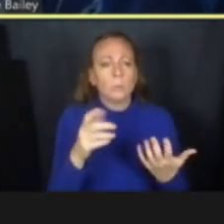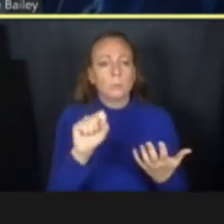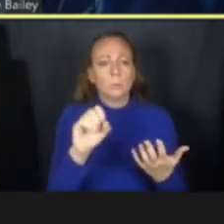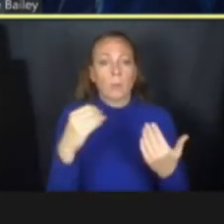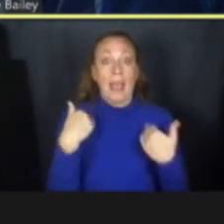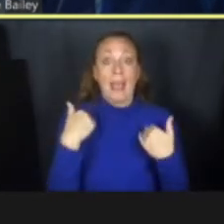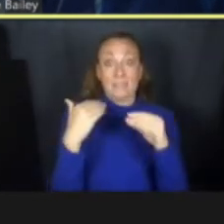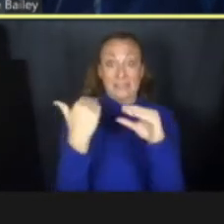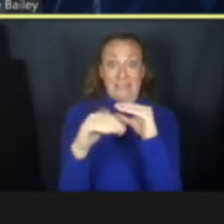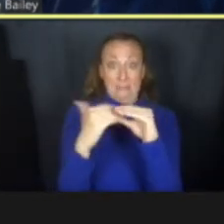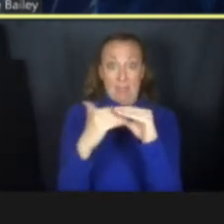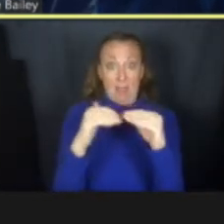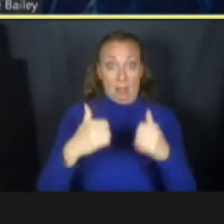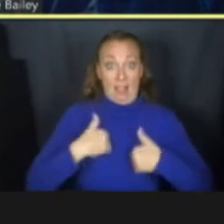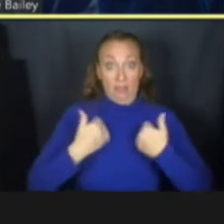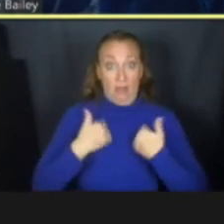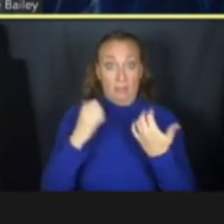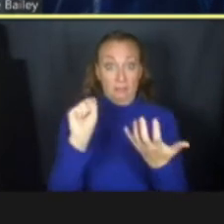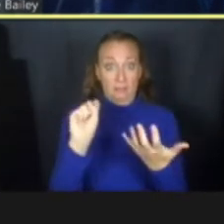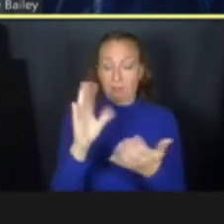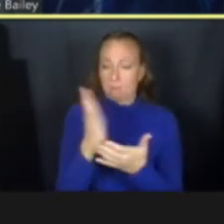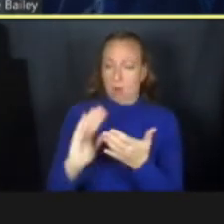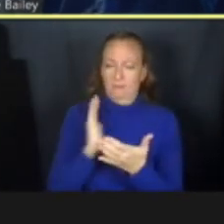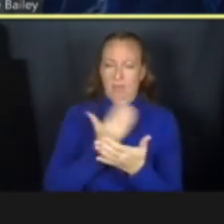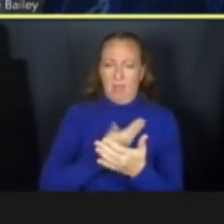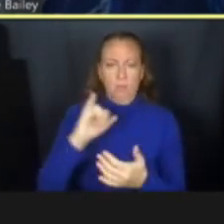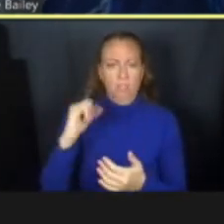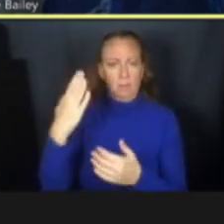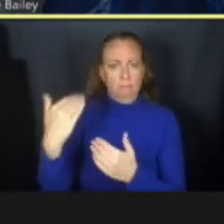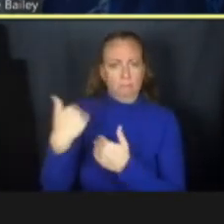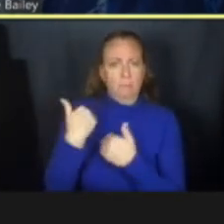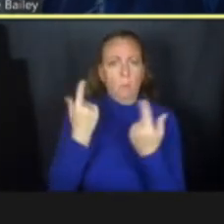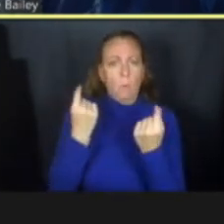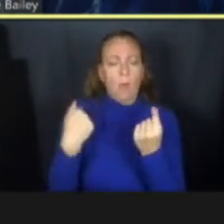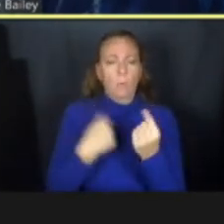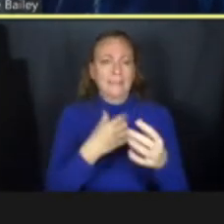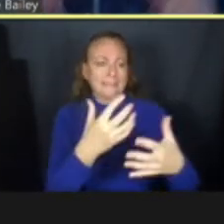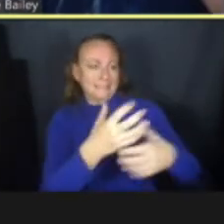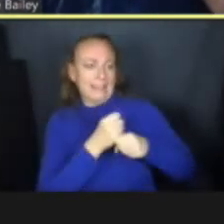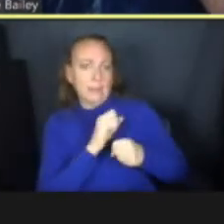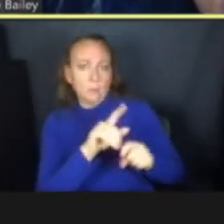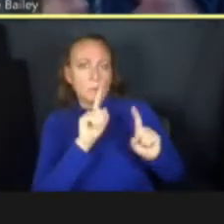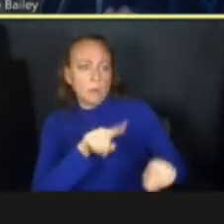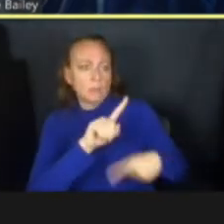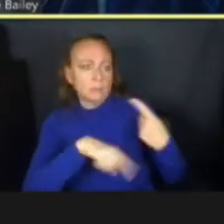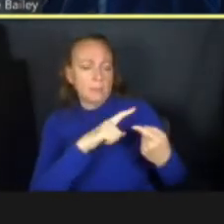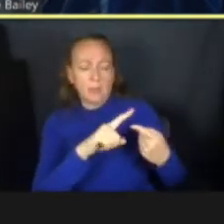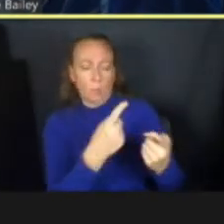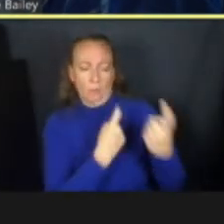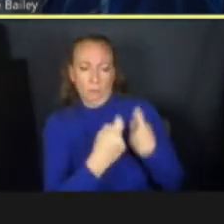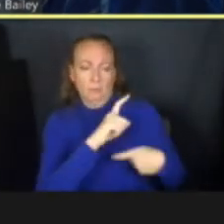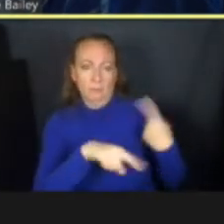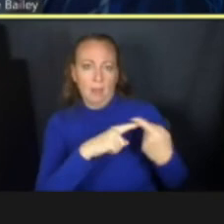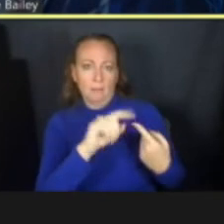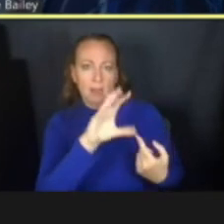Part of our job responsibility, is taking questions, answering questions about 508, about WCAGs. Since that's referenced by our standards